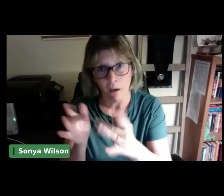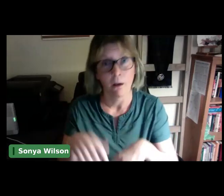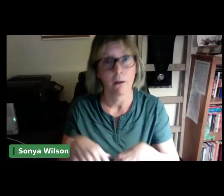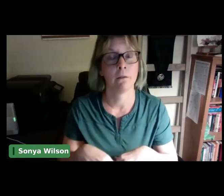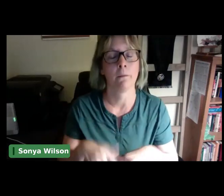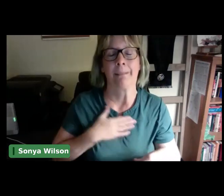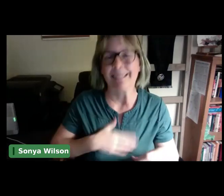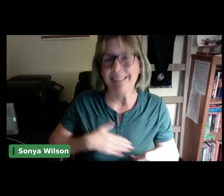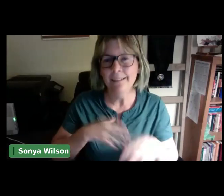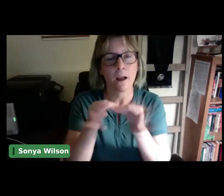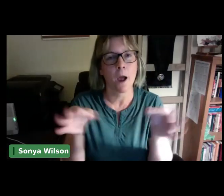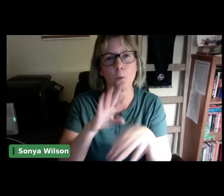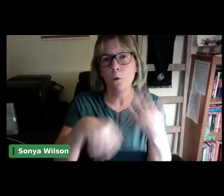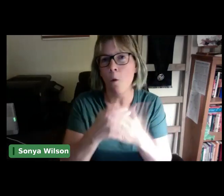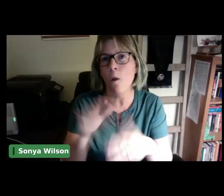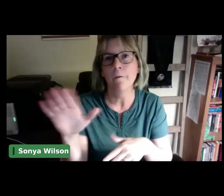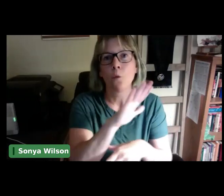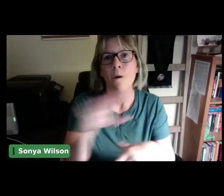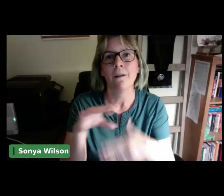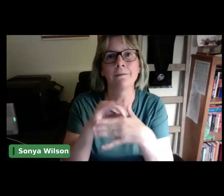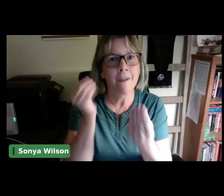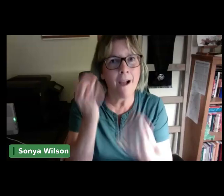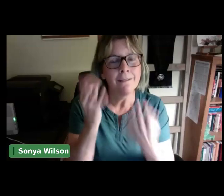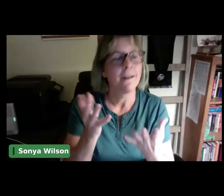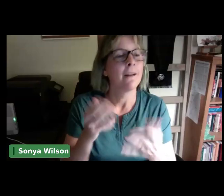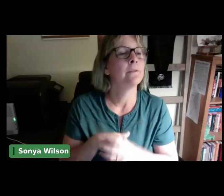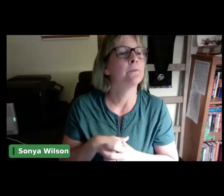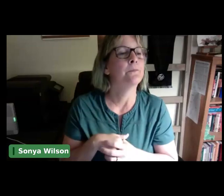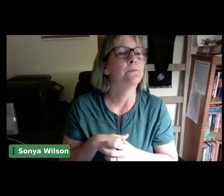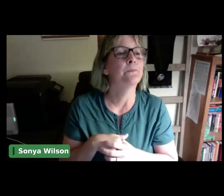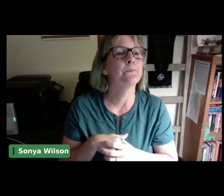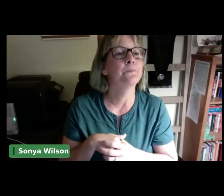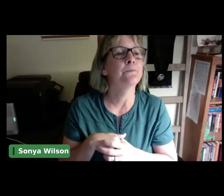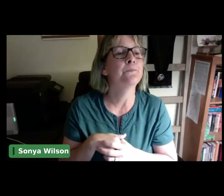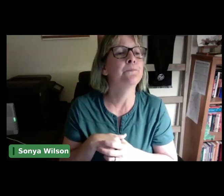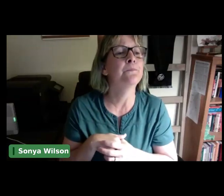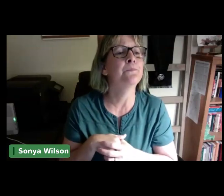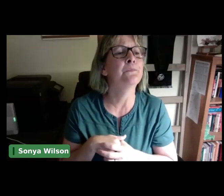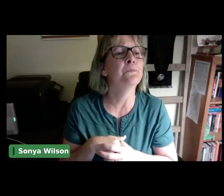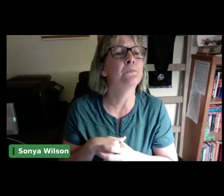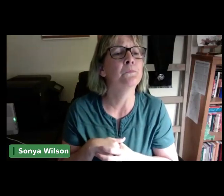If there's an in person event or online event, it would be nice to have an ASL interpreter